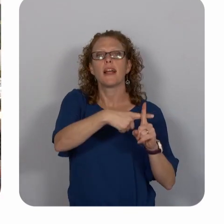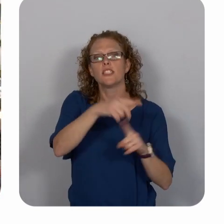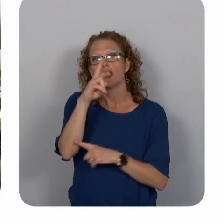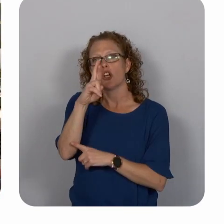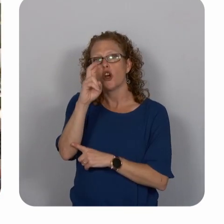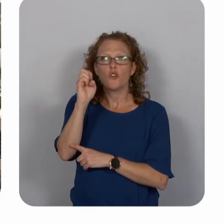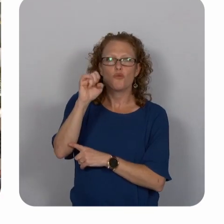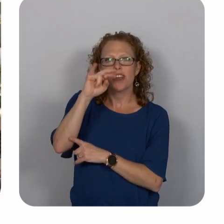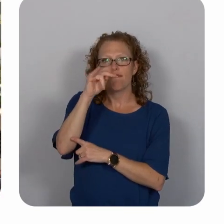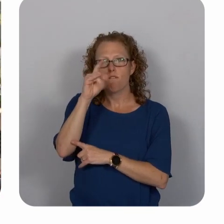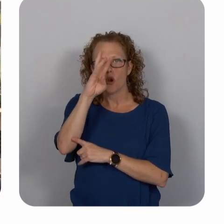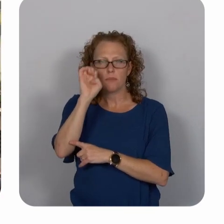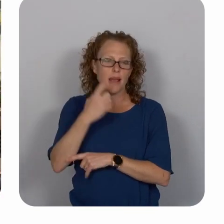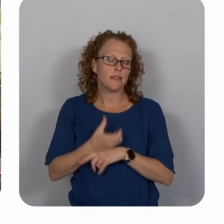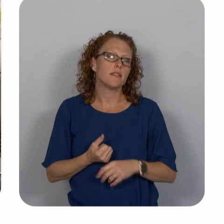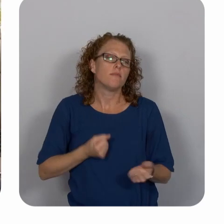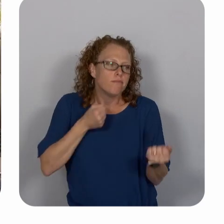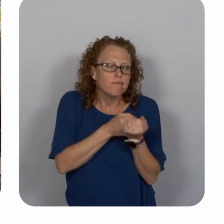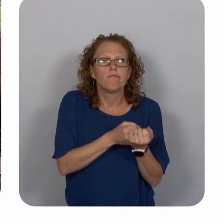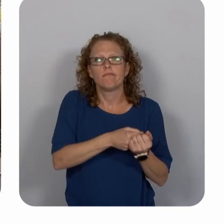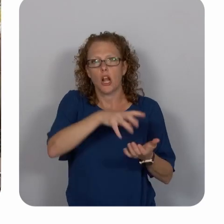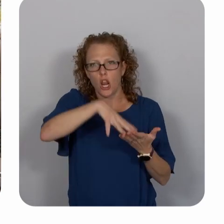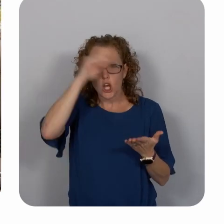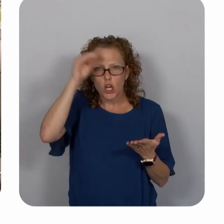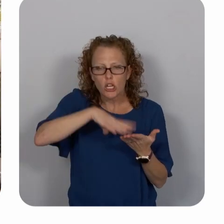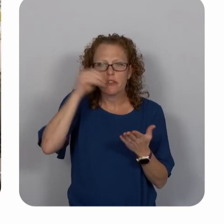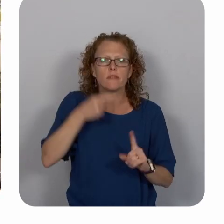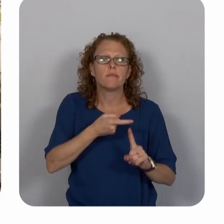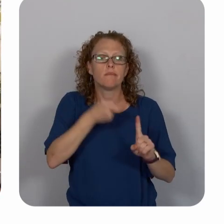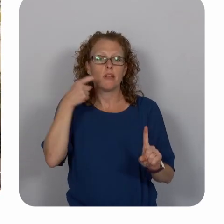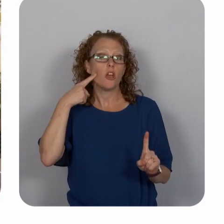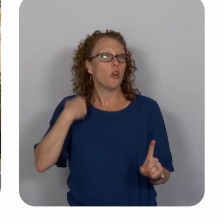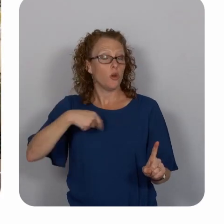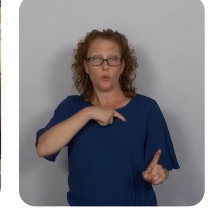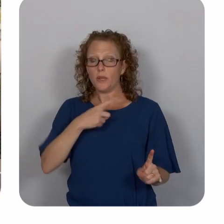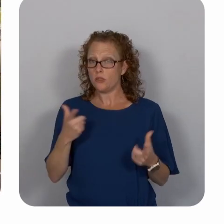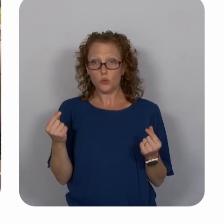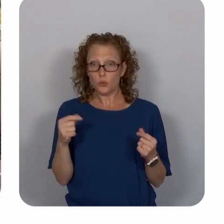In this way, we can adjust our Llama models to the style that our product needs,